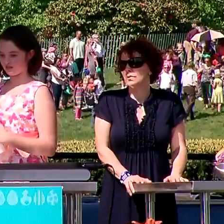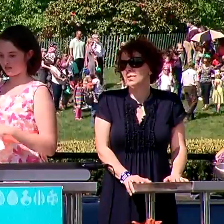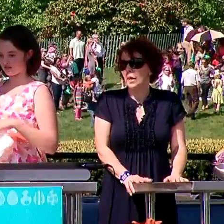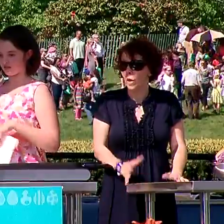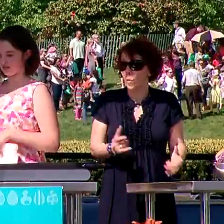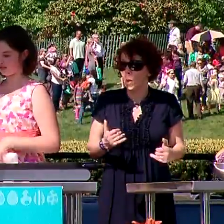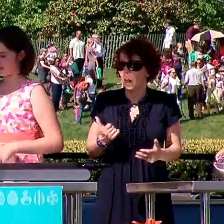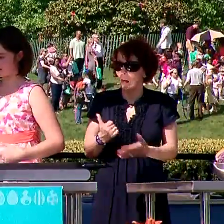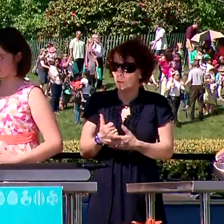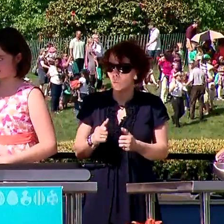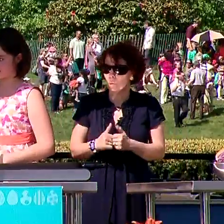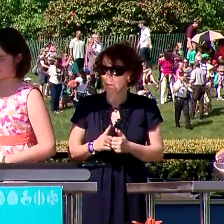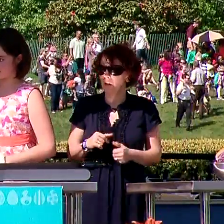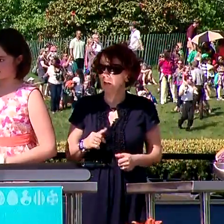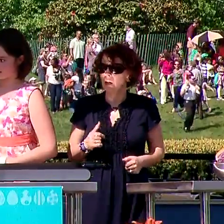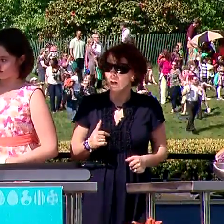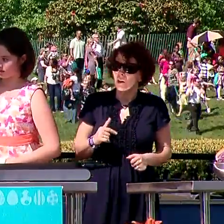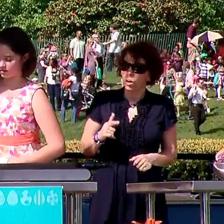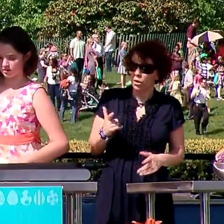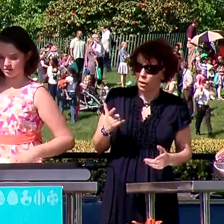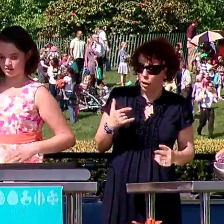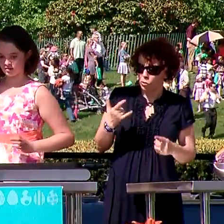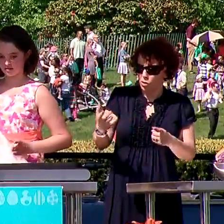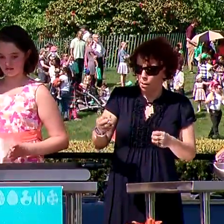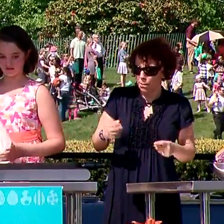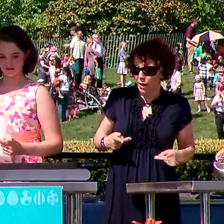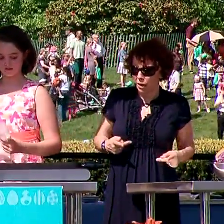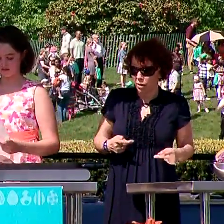Okay, well, you come back and I want you to help me. You're going to help me, too, for my next demo?